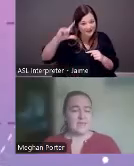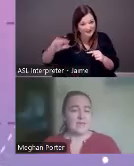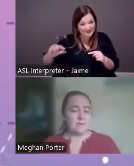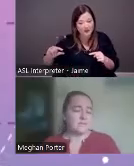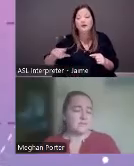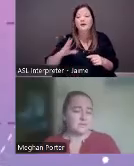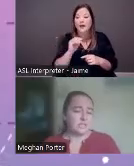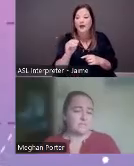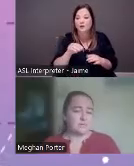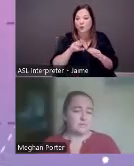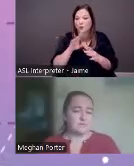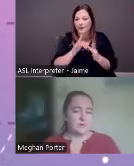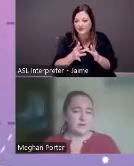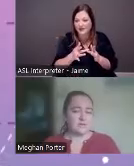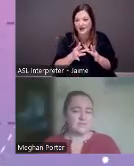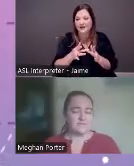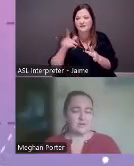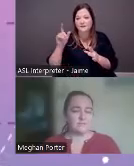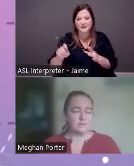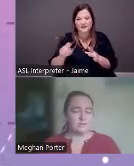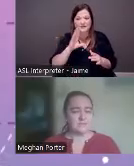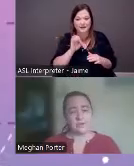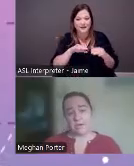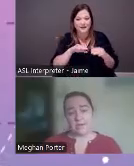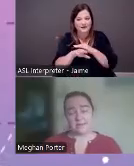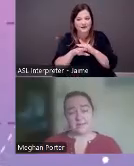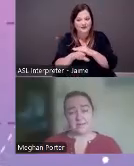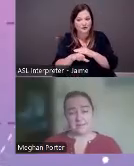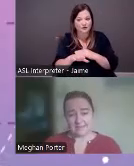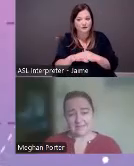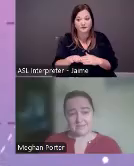And we also don't share posts from partners if their posts are not accessible.